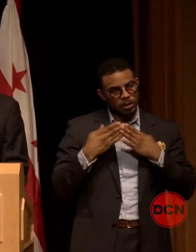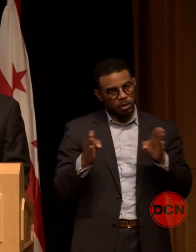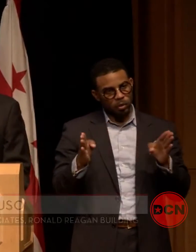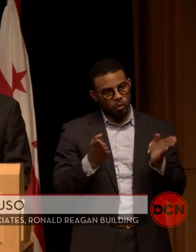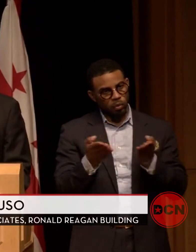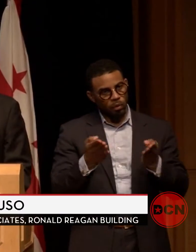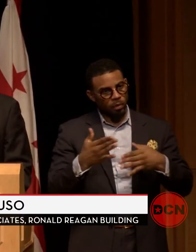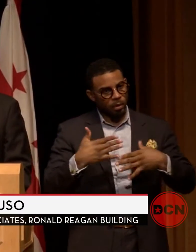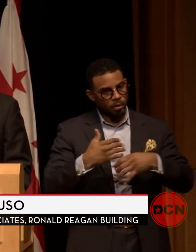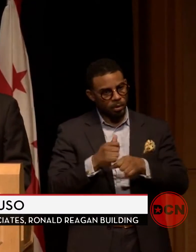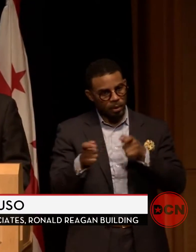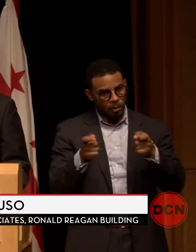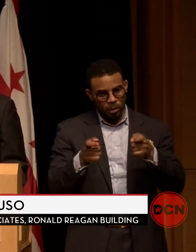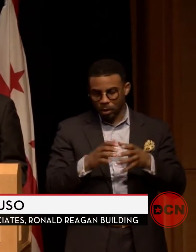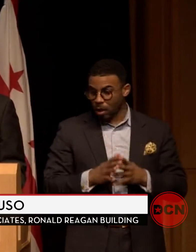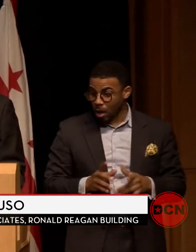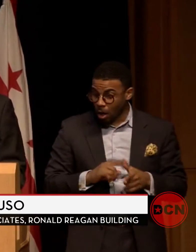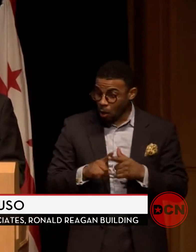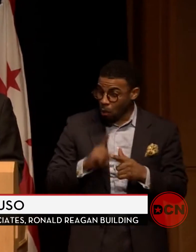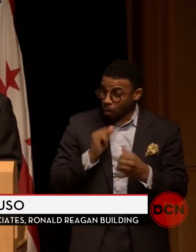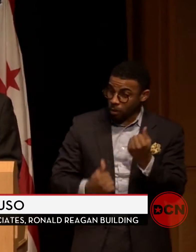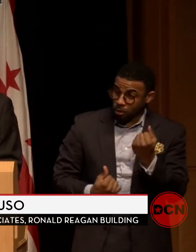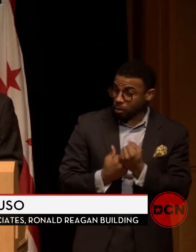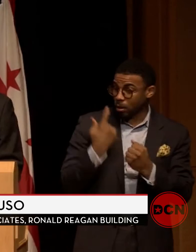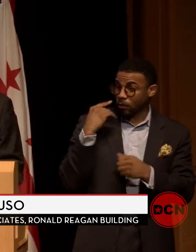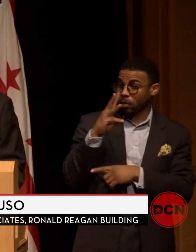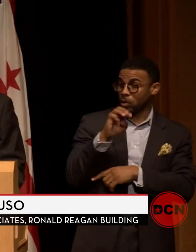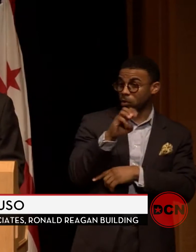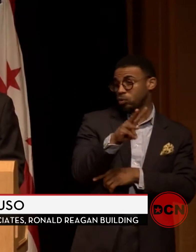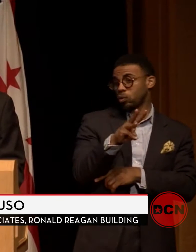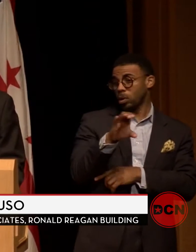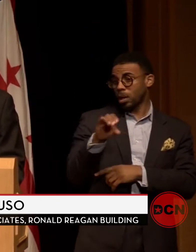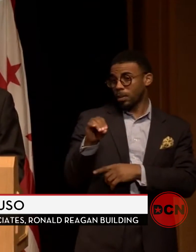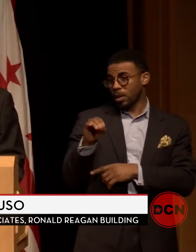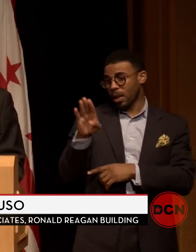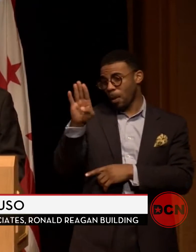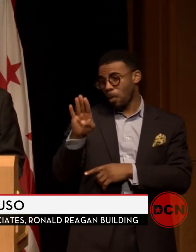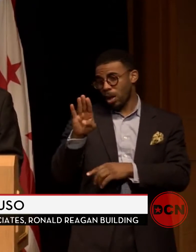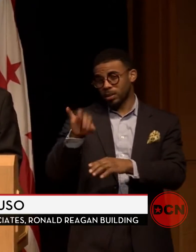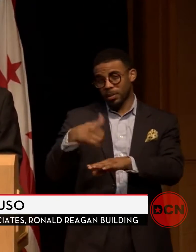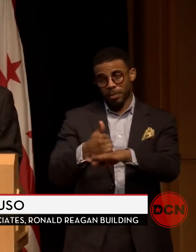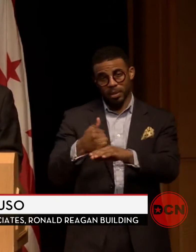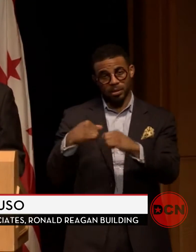ADMINISTRATION. WE'RE A SUBSIDIARY OF THE DREW COMPANY. A BOSTON-BASED FIRM, WHICH IS A